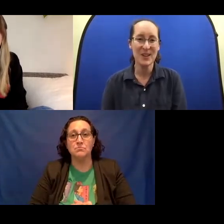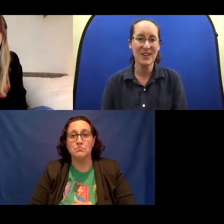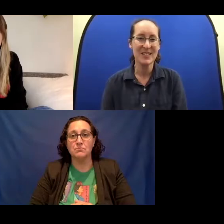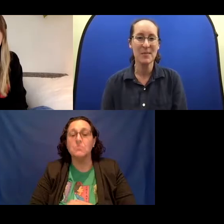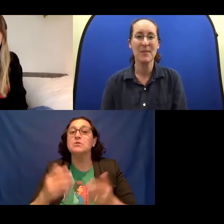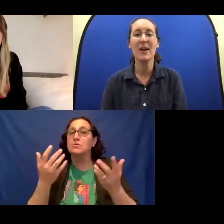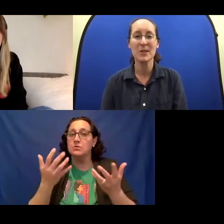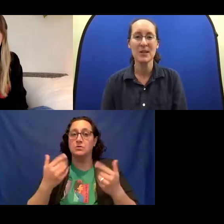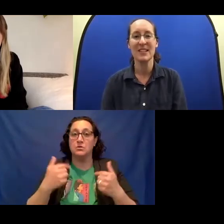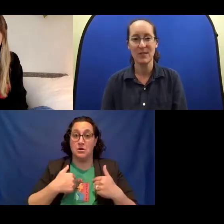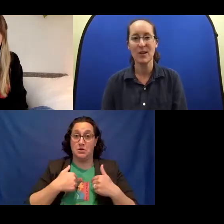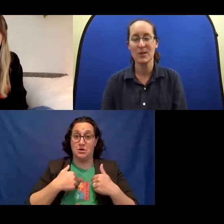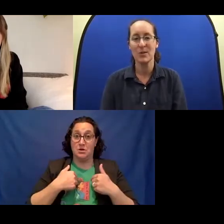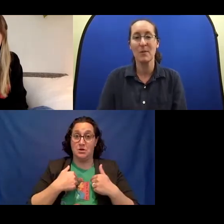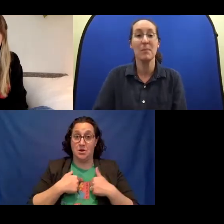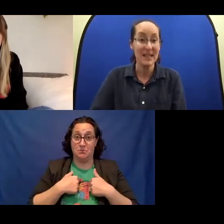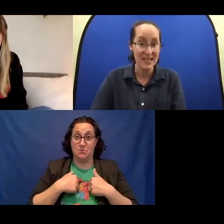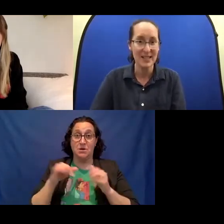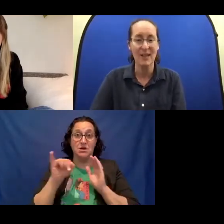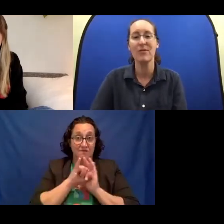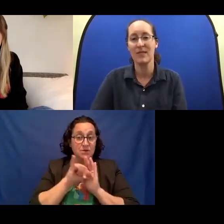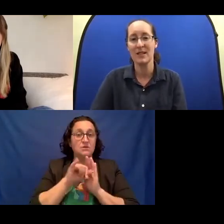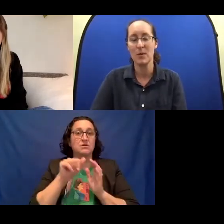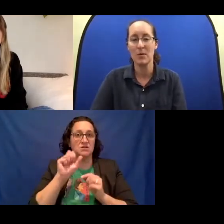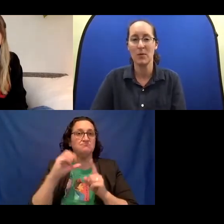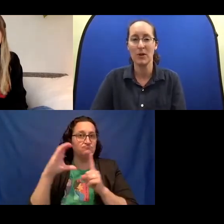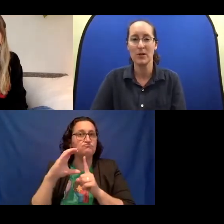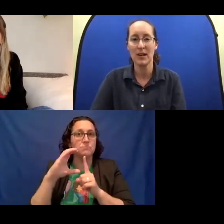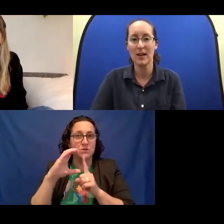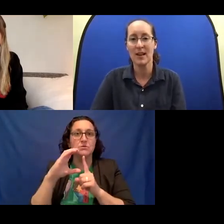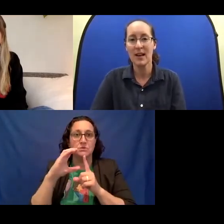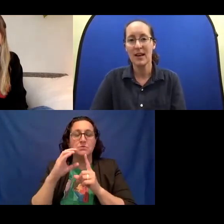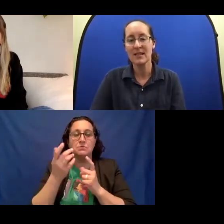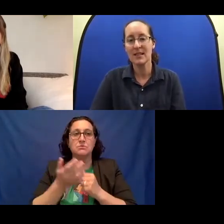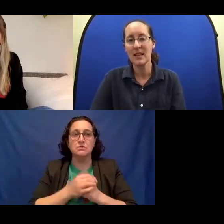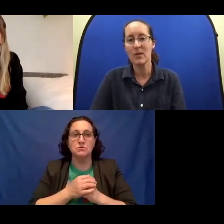some characteristics of those who are big D deaf, that's what we refer to it as in Sign Language.